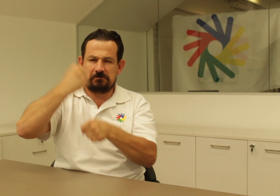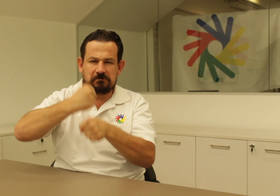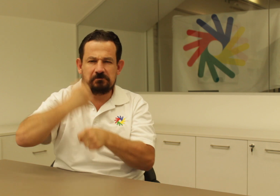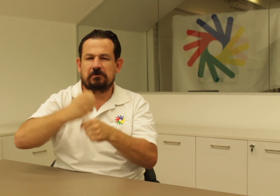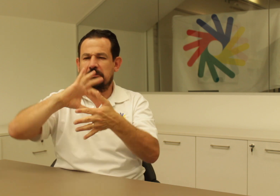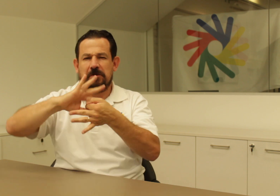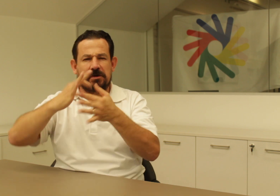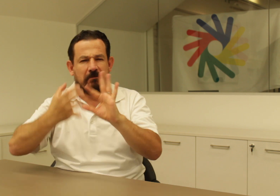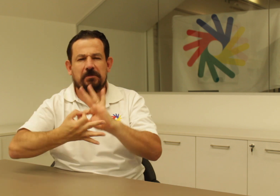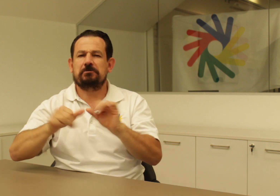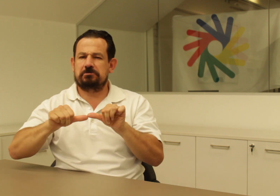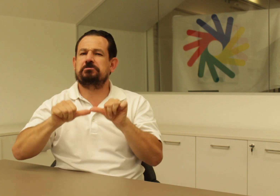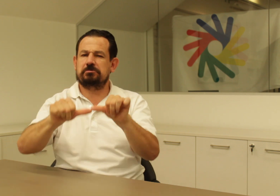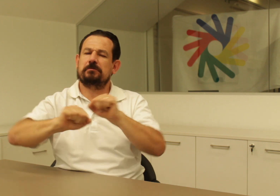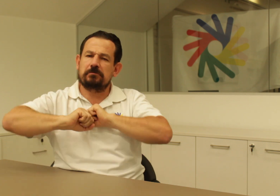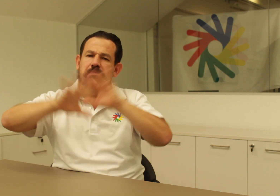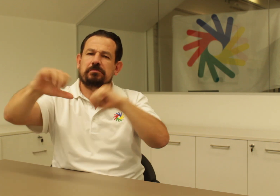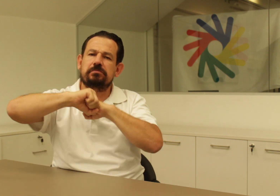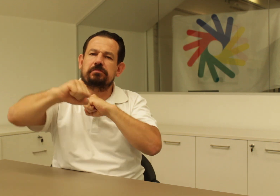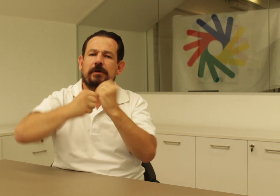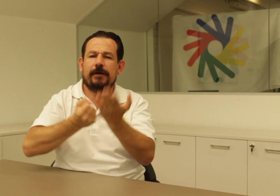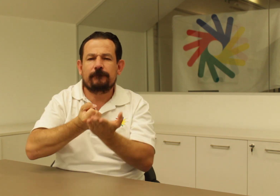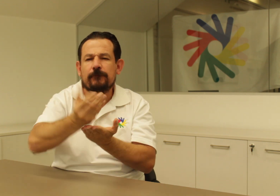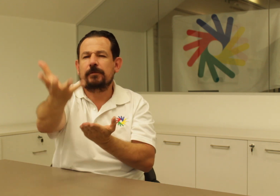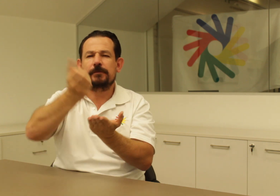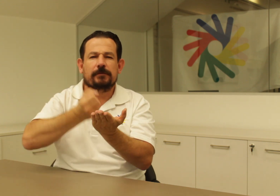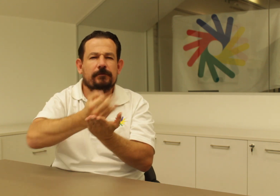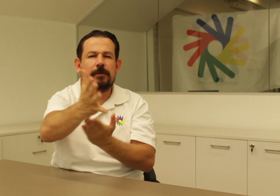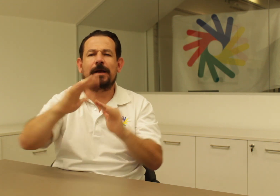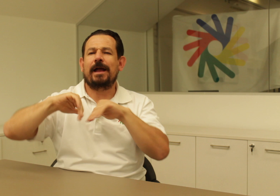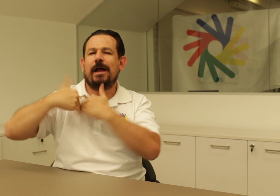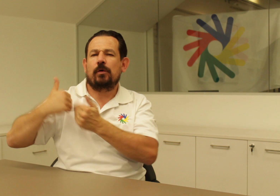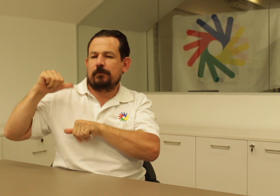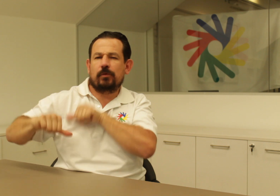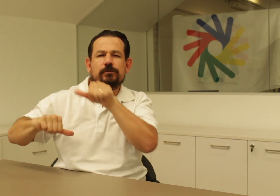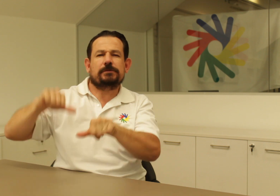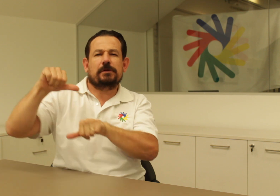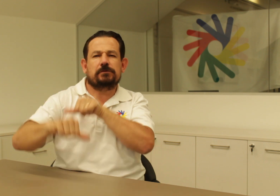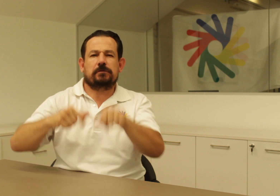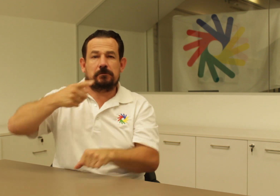the Organising Committee has been working on publicising